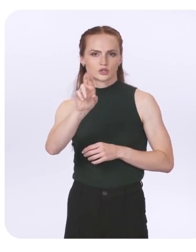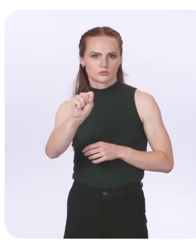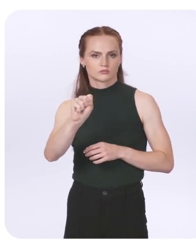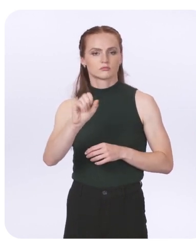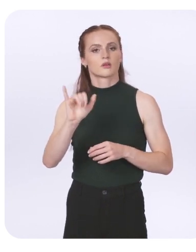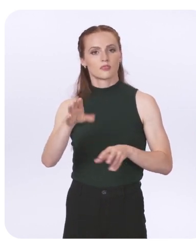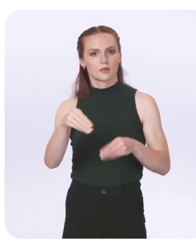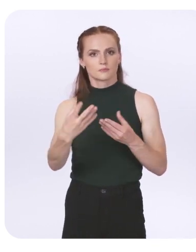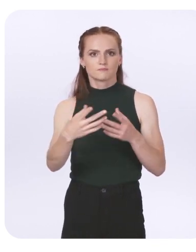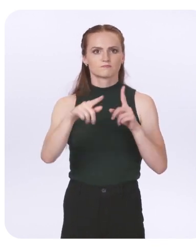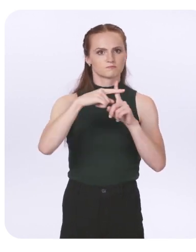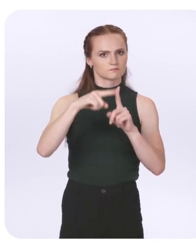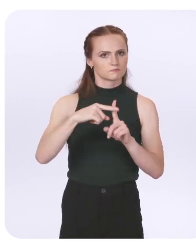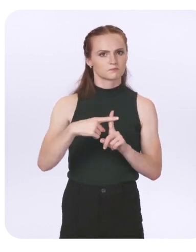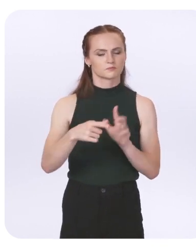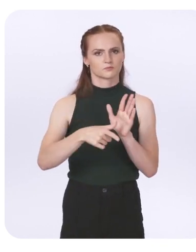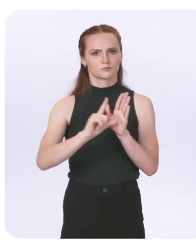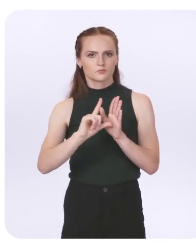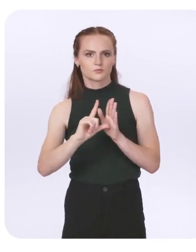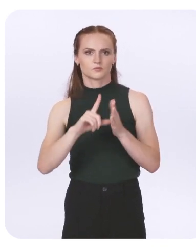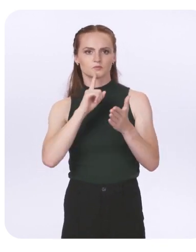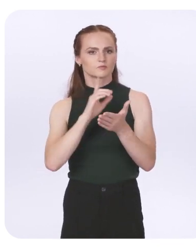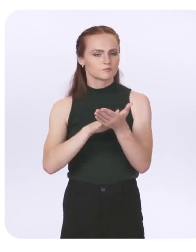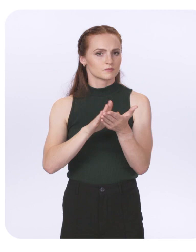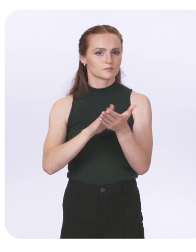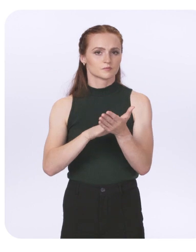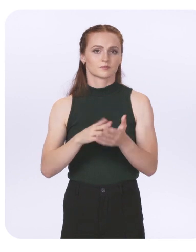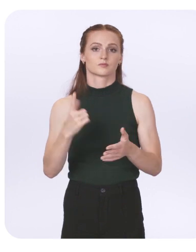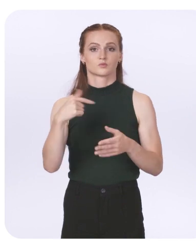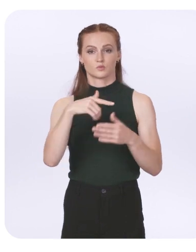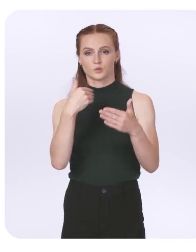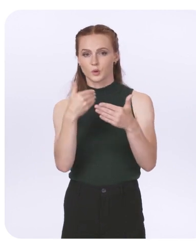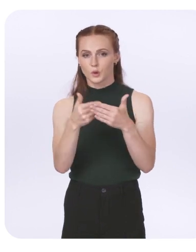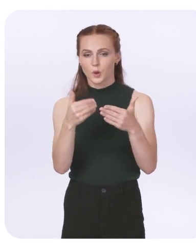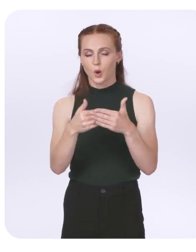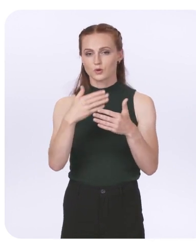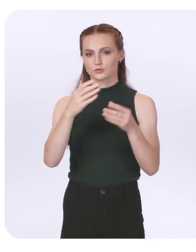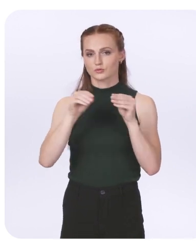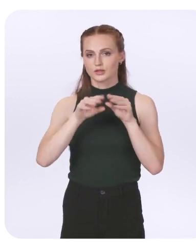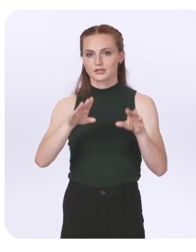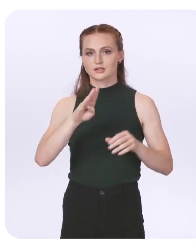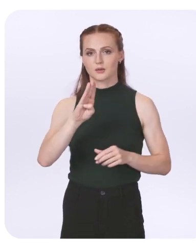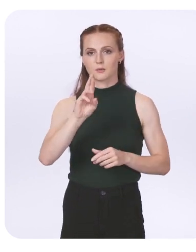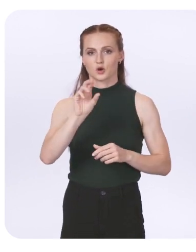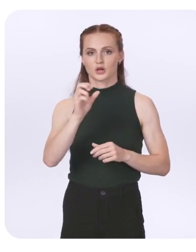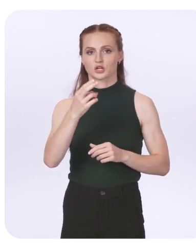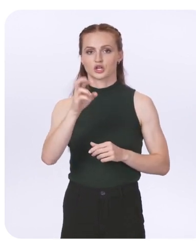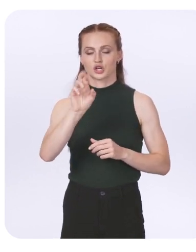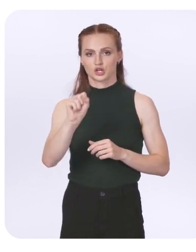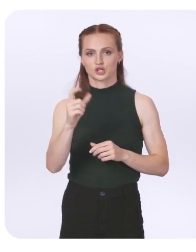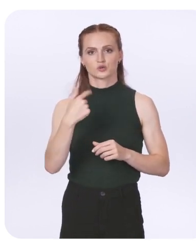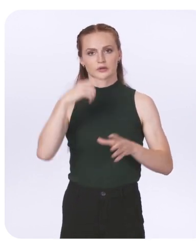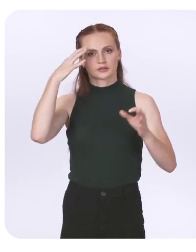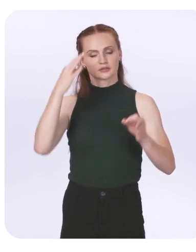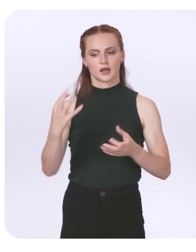When we got closer to releasing Breachers as a finished product. We decided to invite those influencers to our office